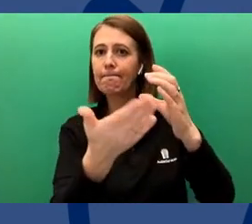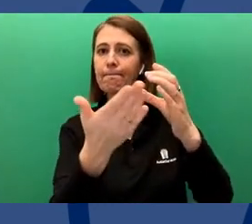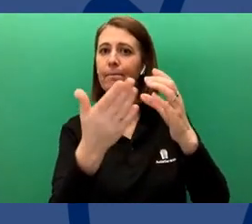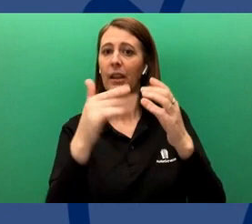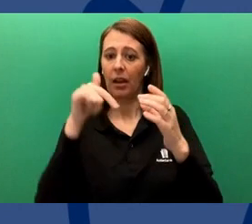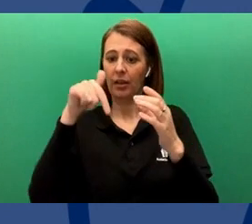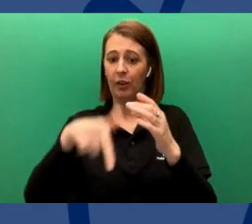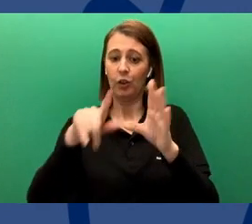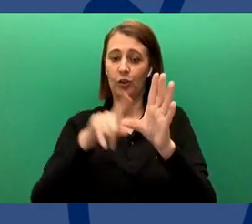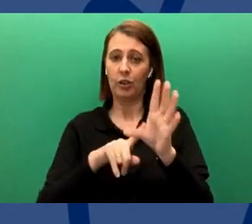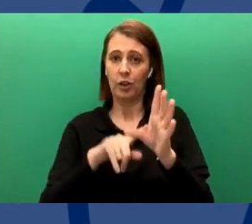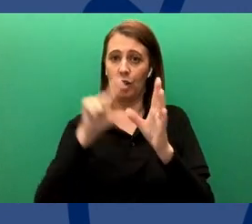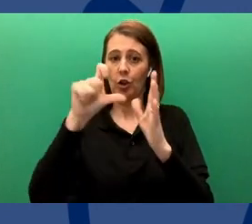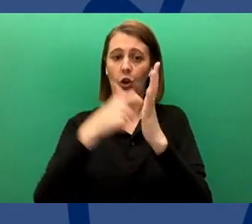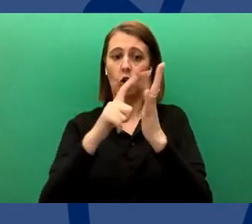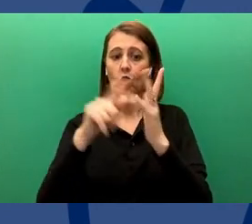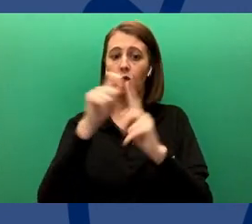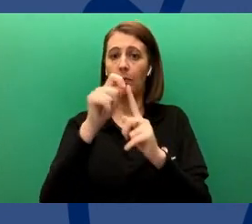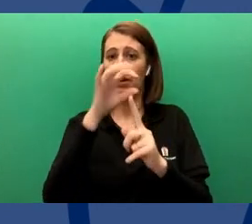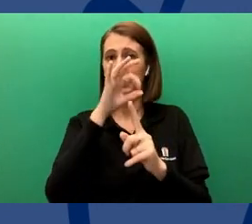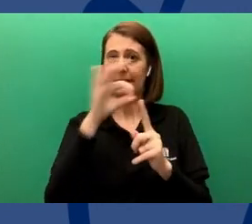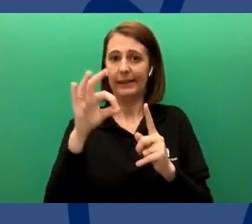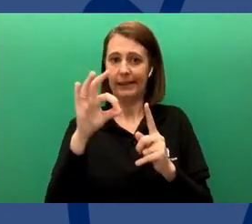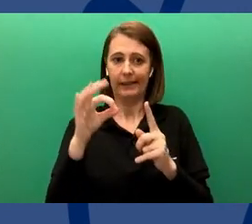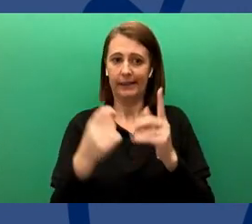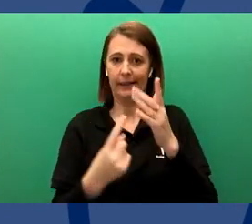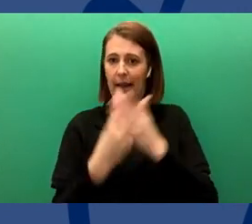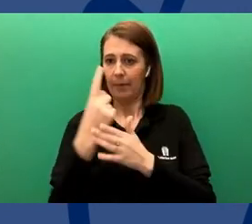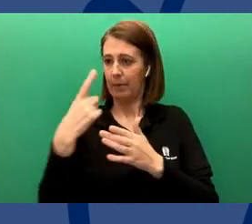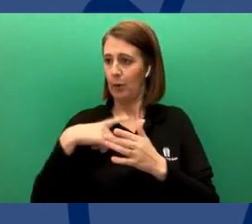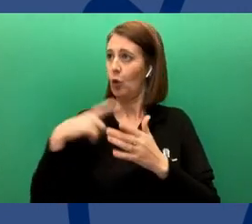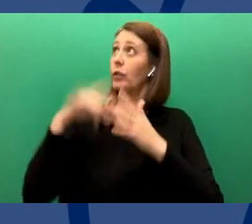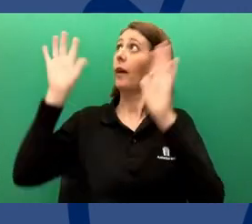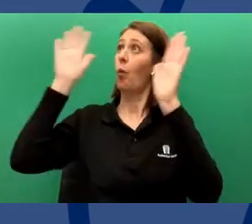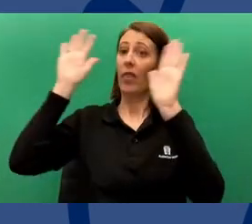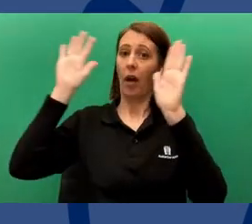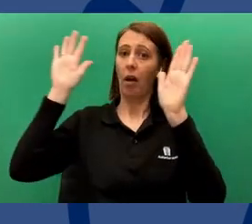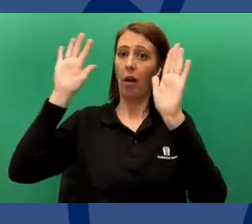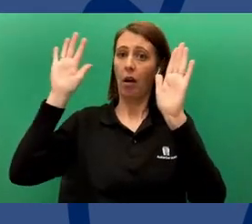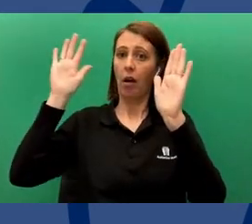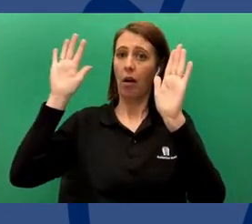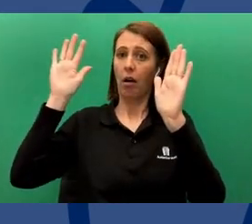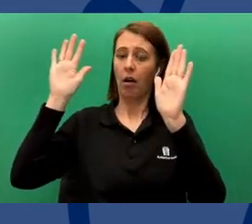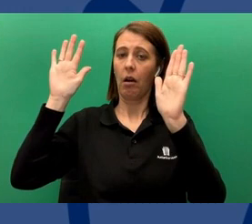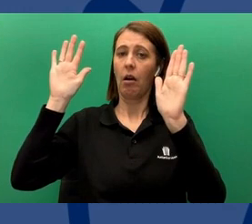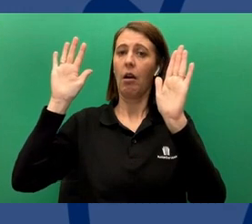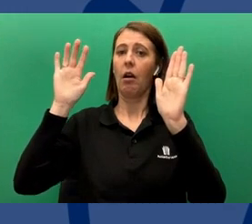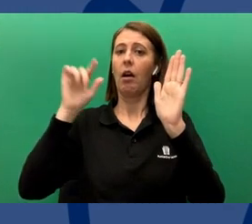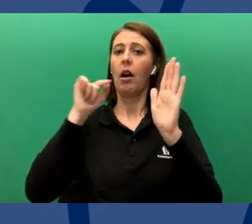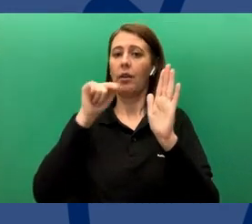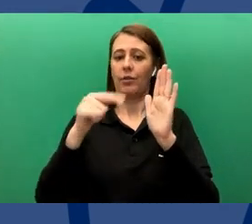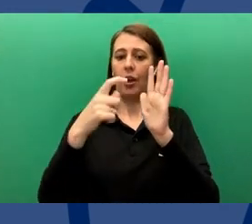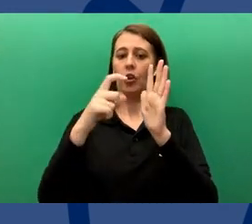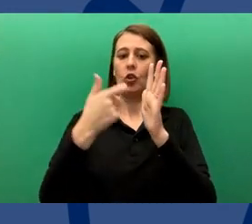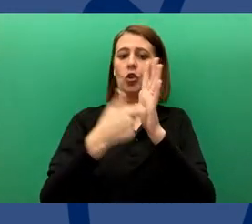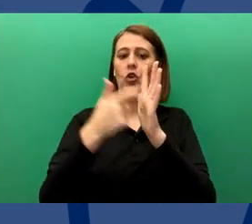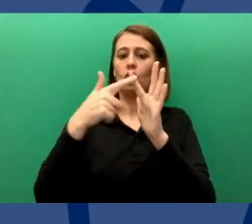mature for reasons to do with the weather, then that revenue decline is not to do with